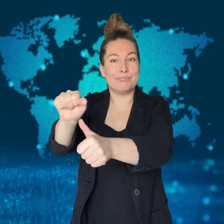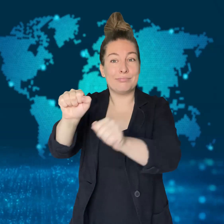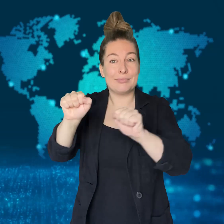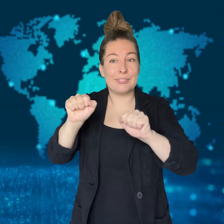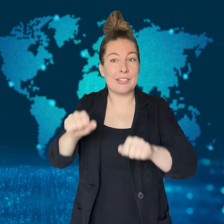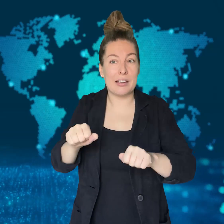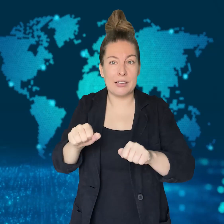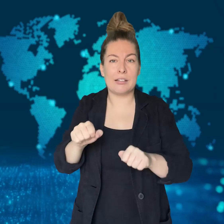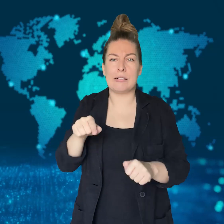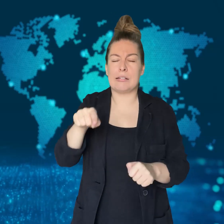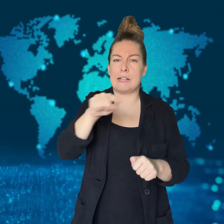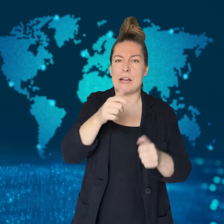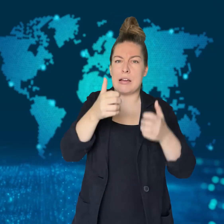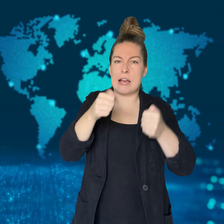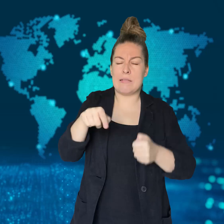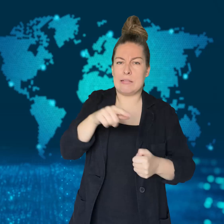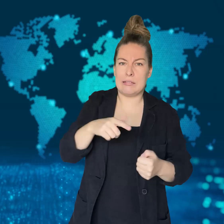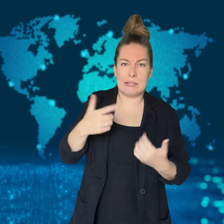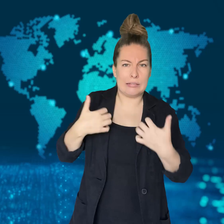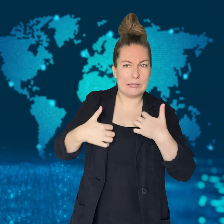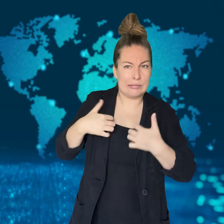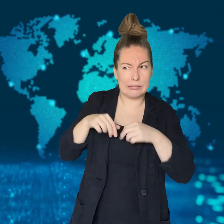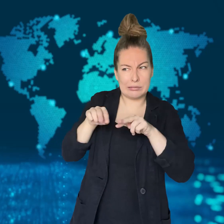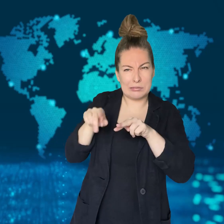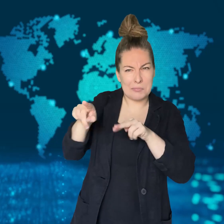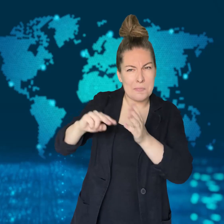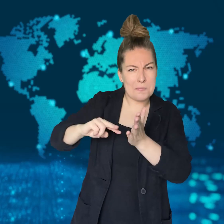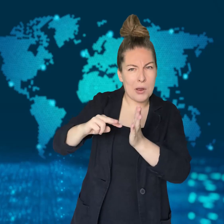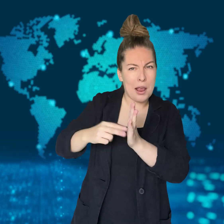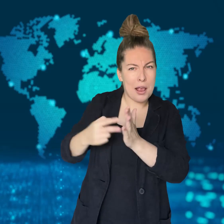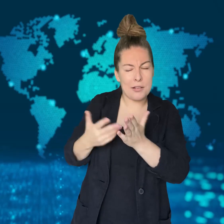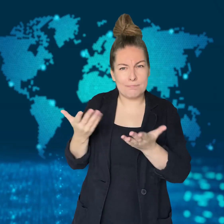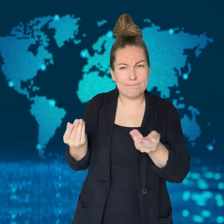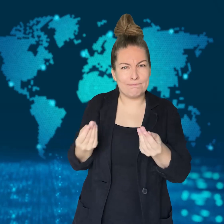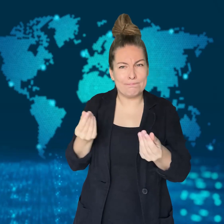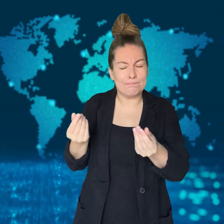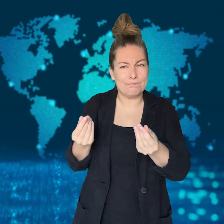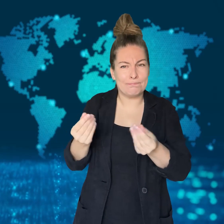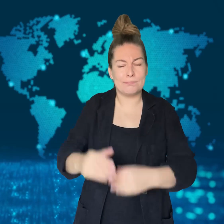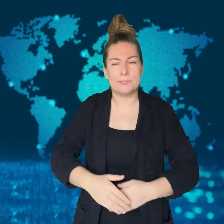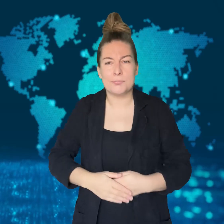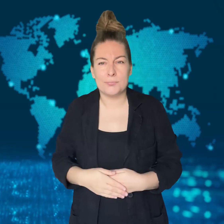The cameras' facial recognition technology can be used to